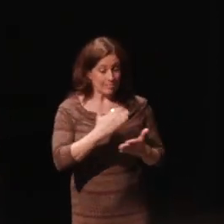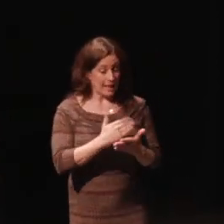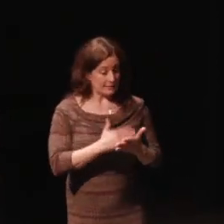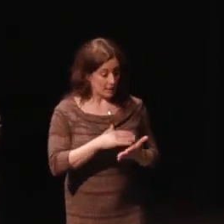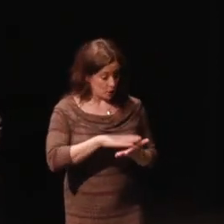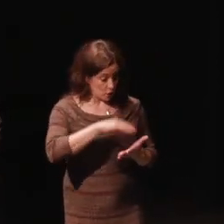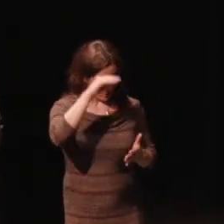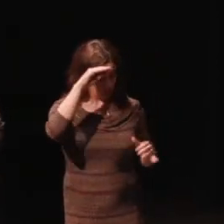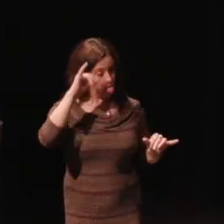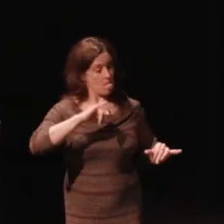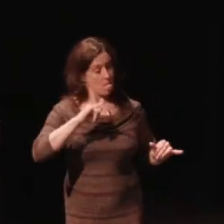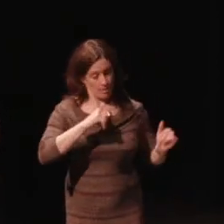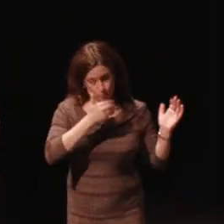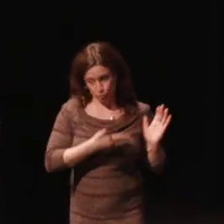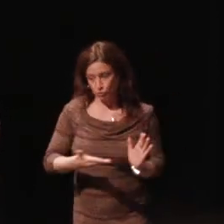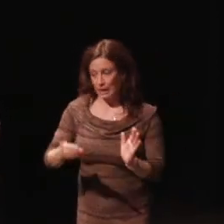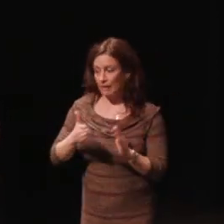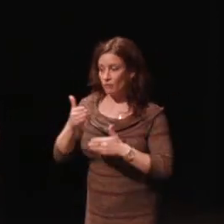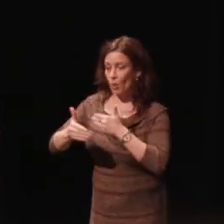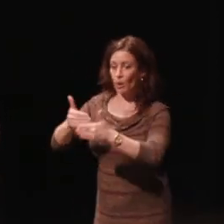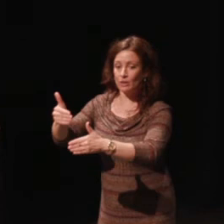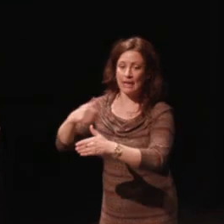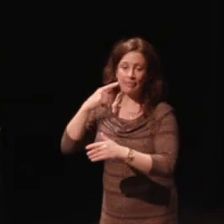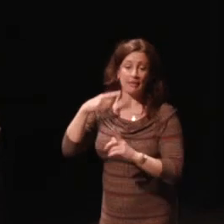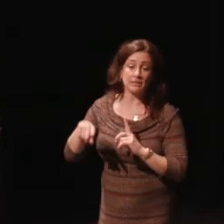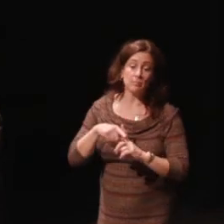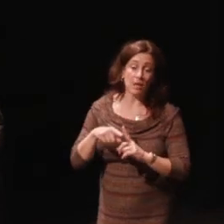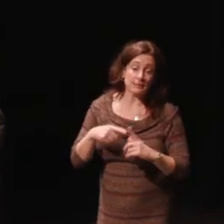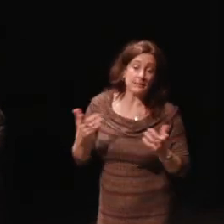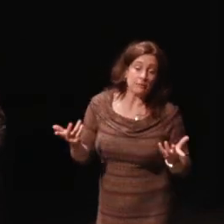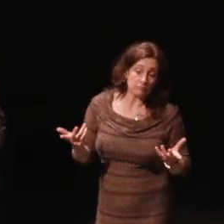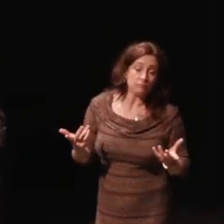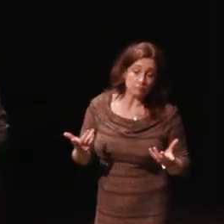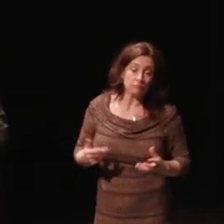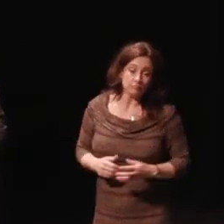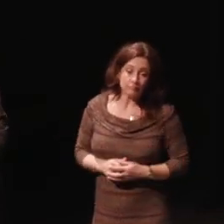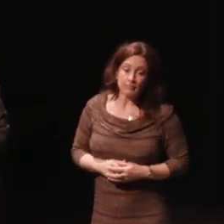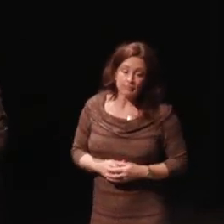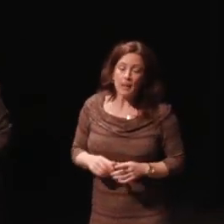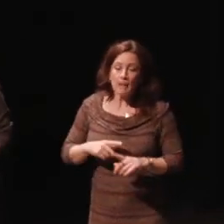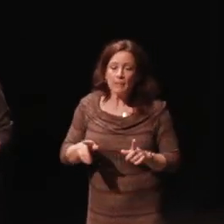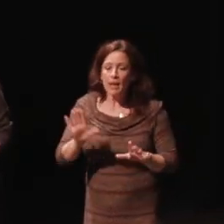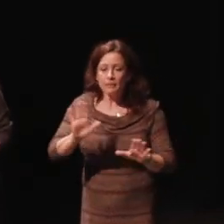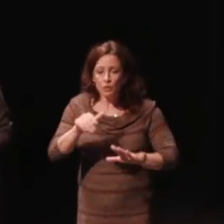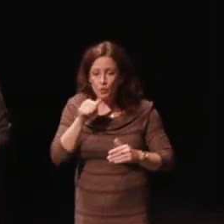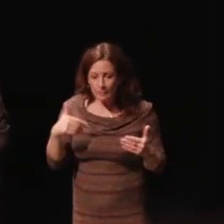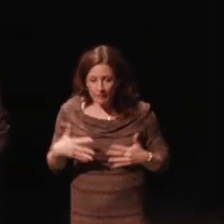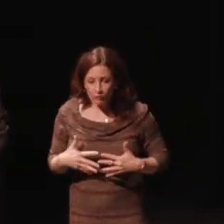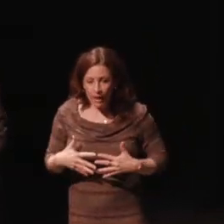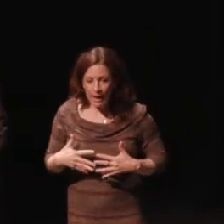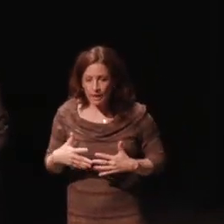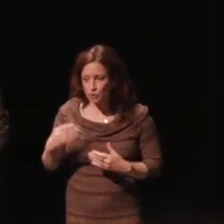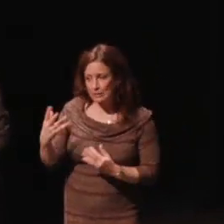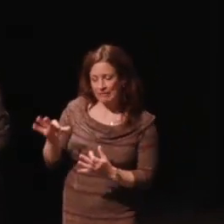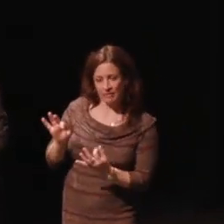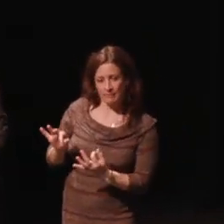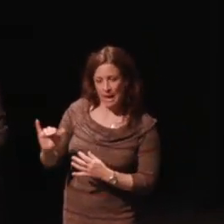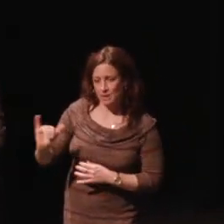I think that's definitely a positive thing. But, don't be afraid to give feedback as well.